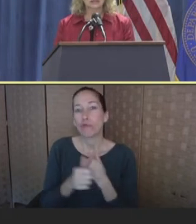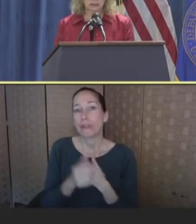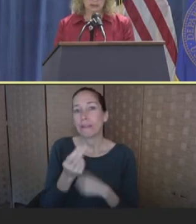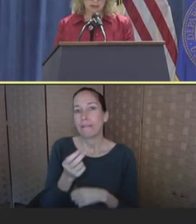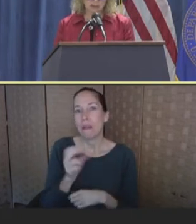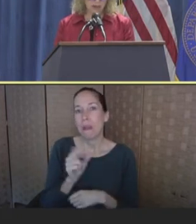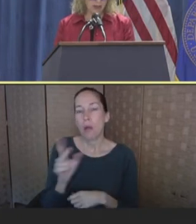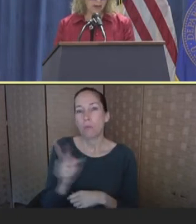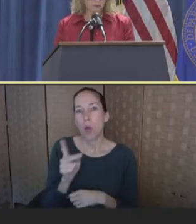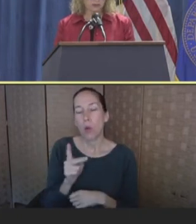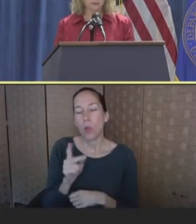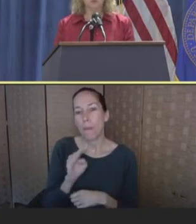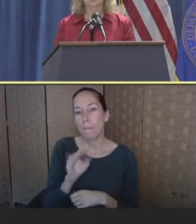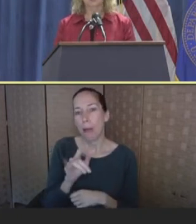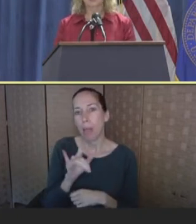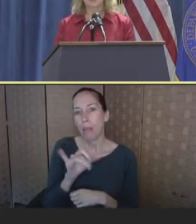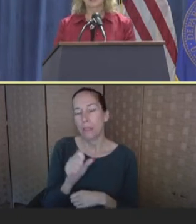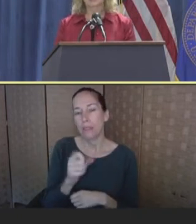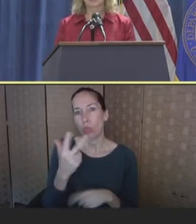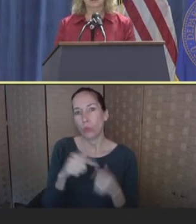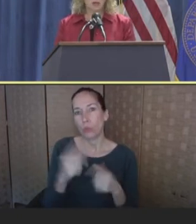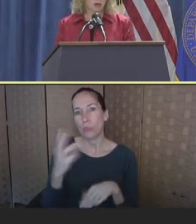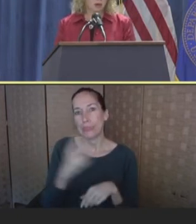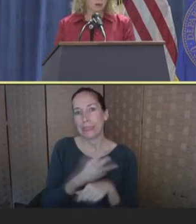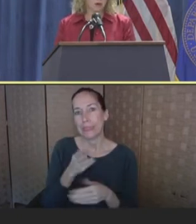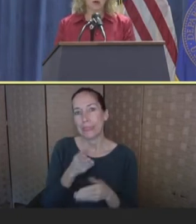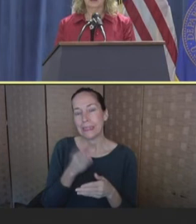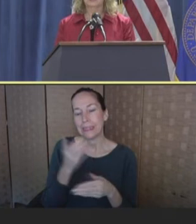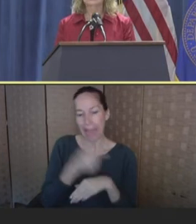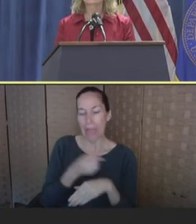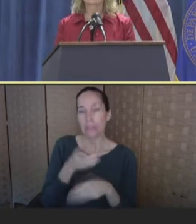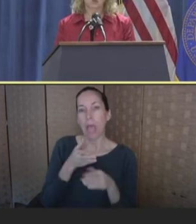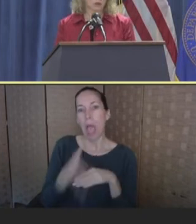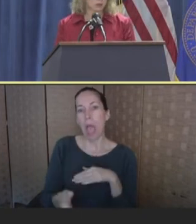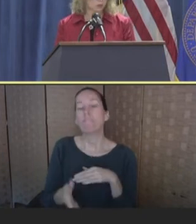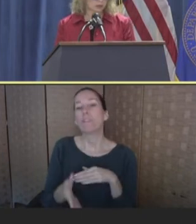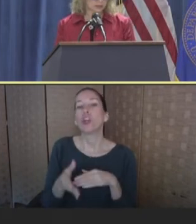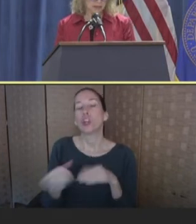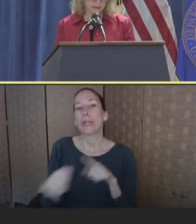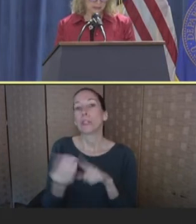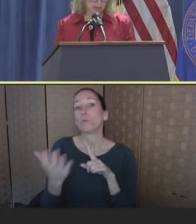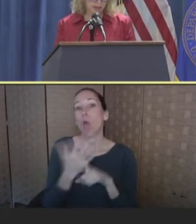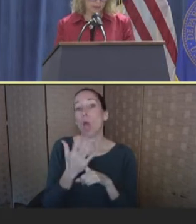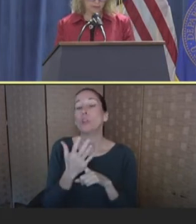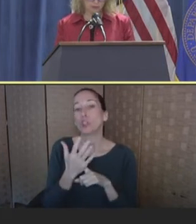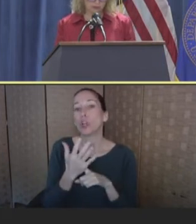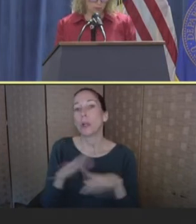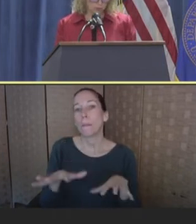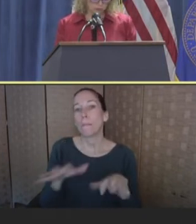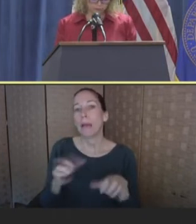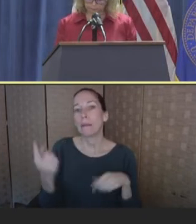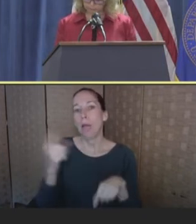days after exposure, with paralysis occurring seven to 21 days after exposure.